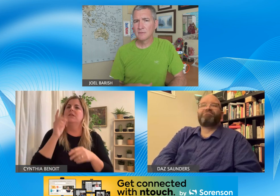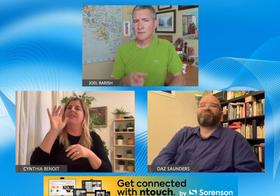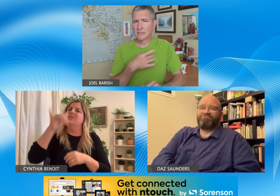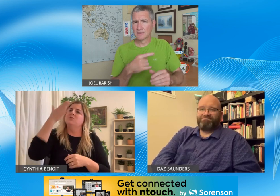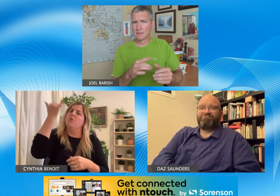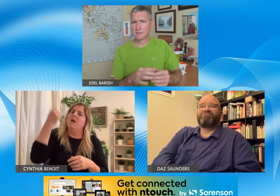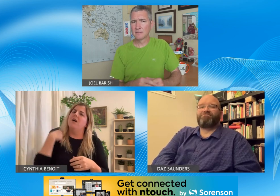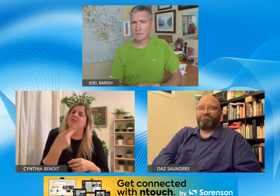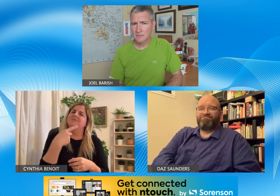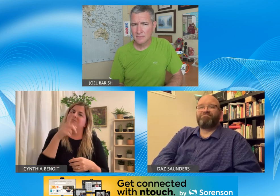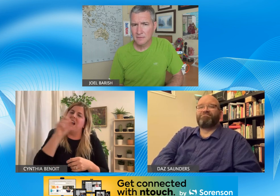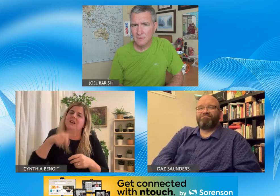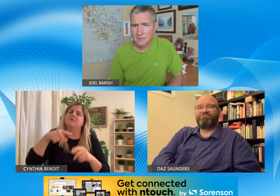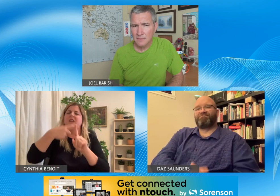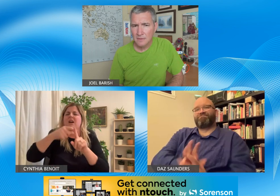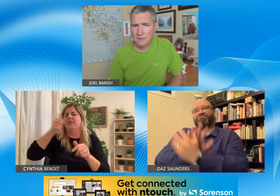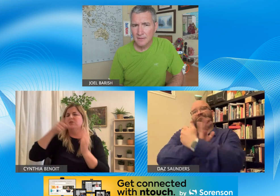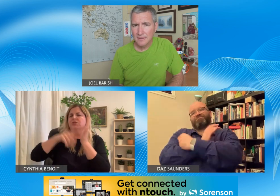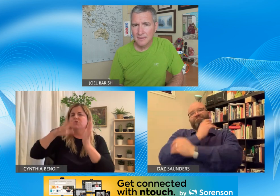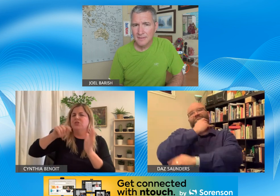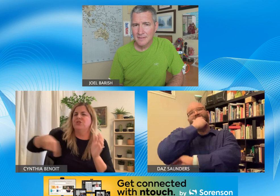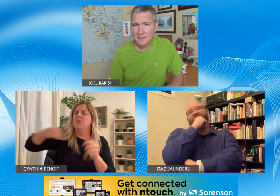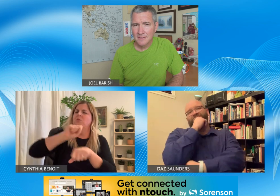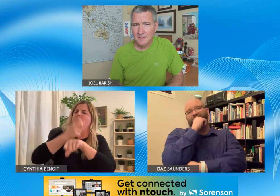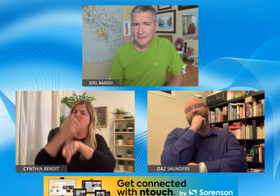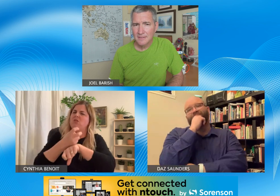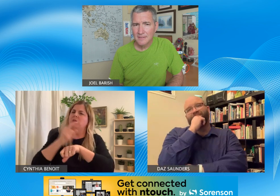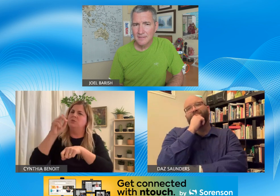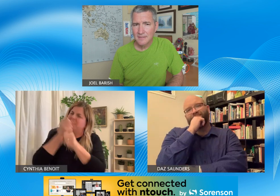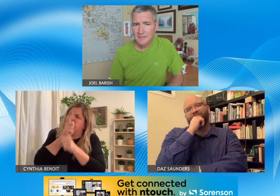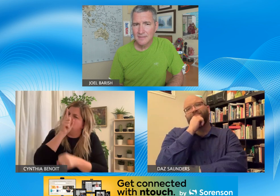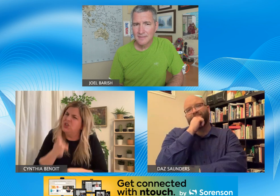That is exactly the reason why Daz and I, among other researchers,